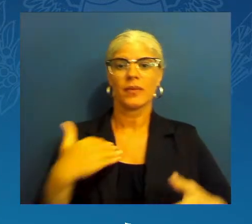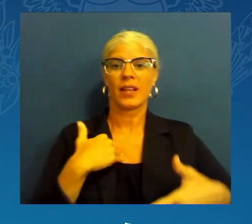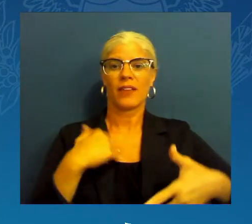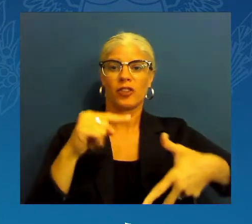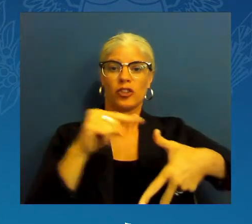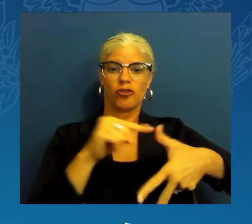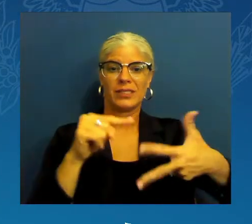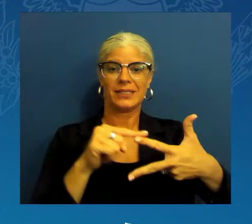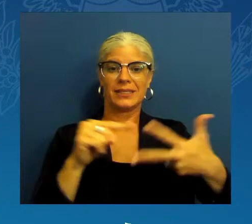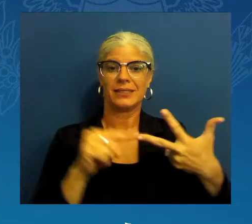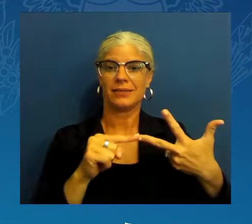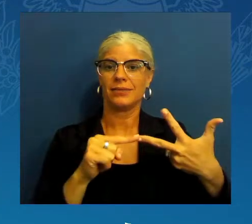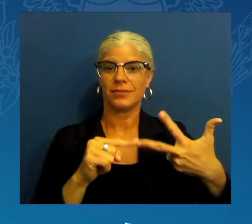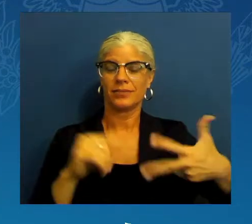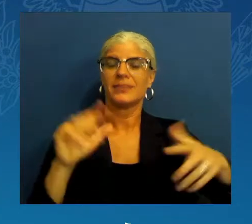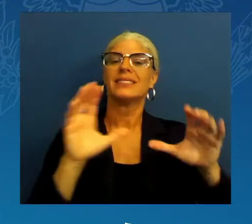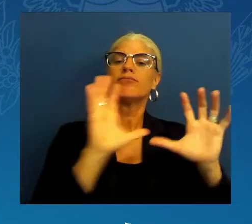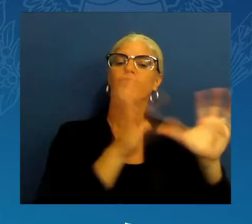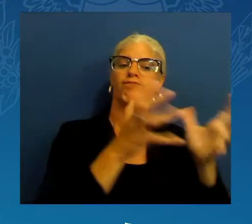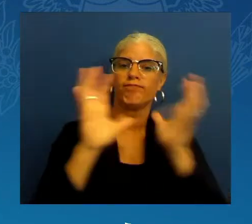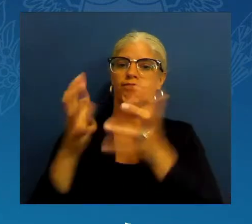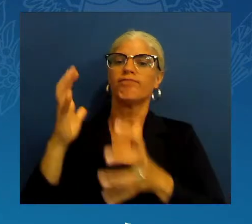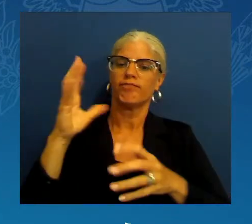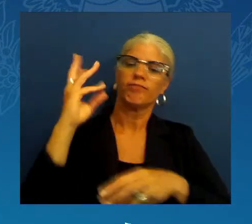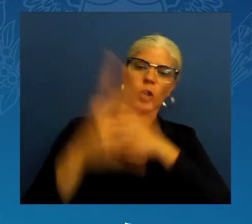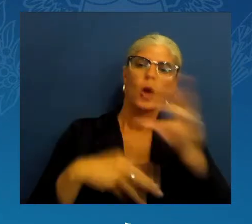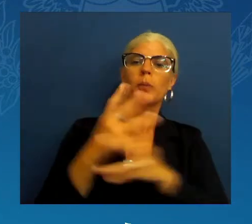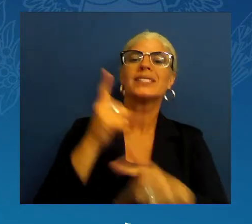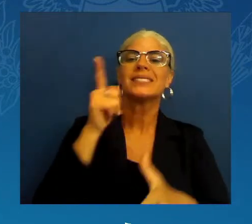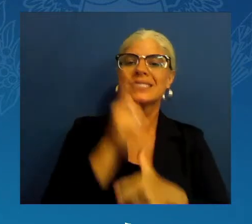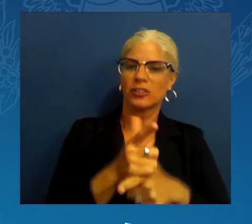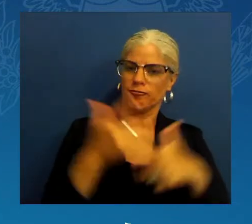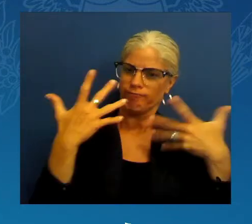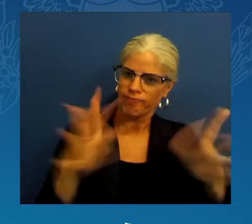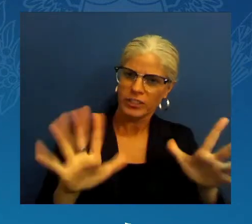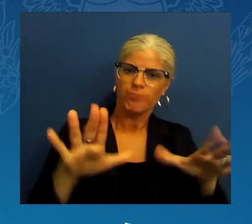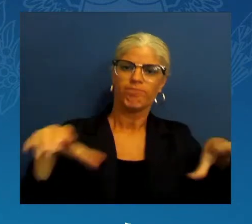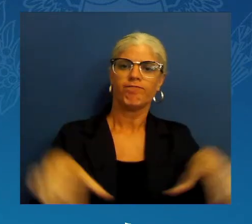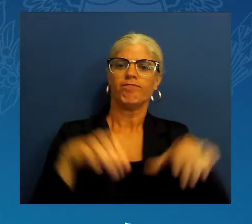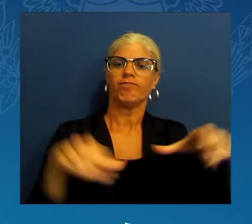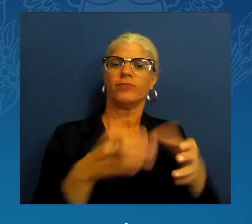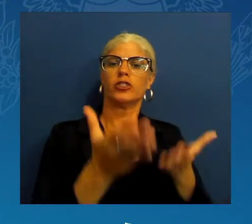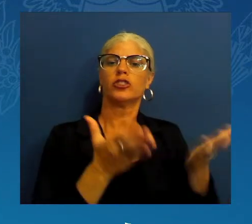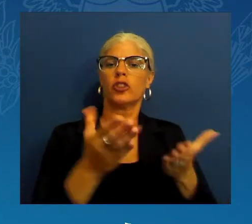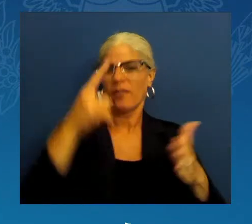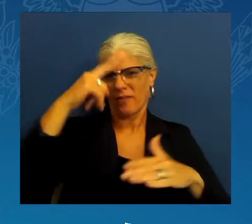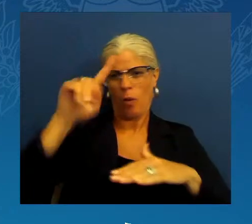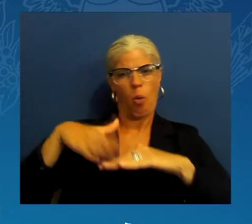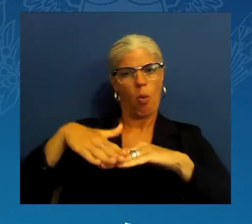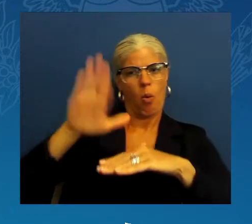to the service for a century with over a hundred thousand inducted members globally.